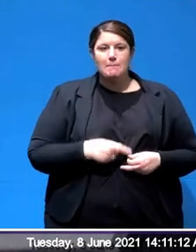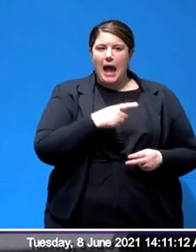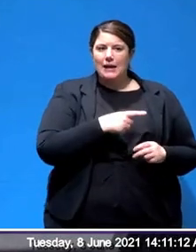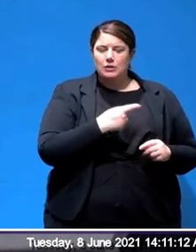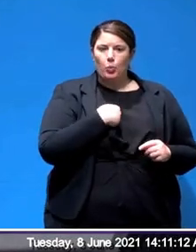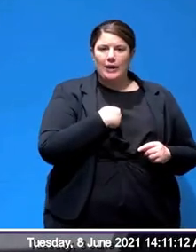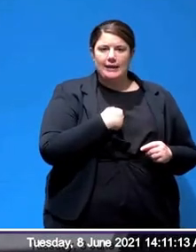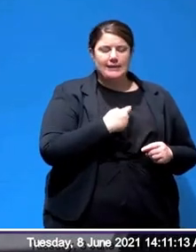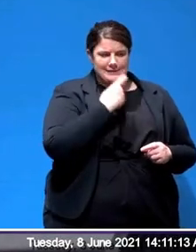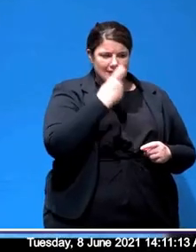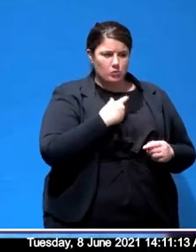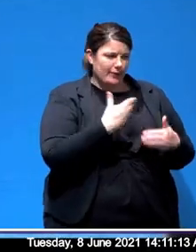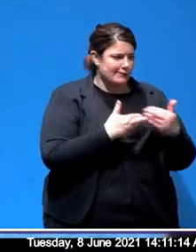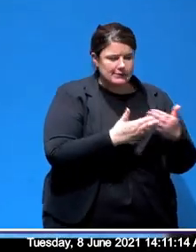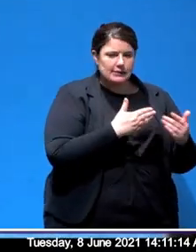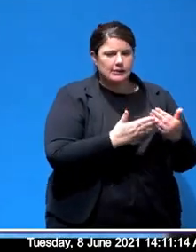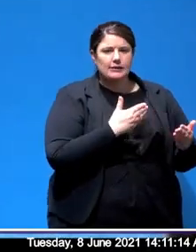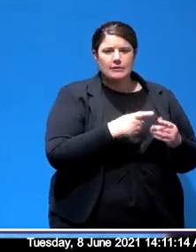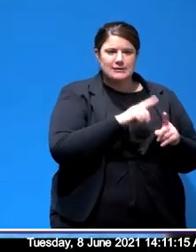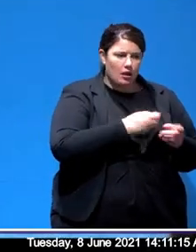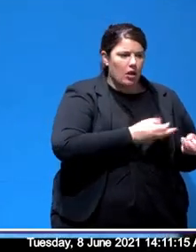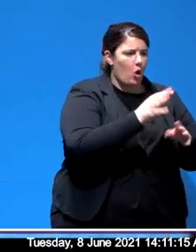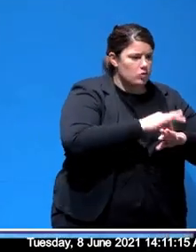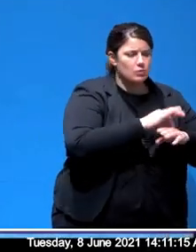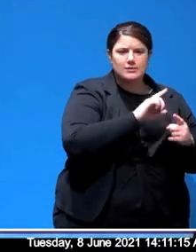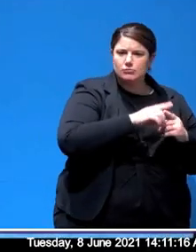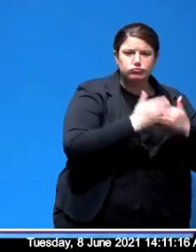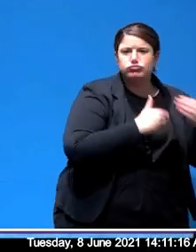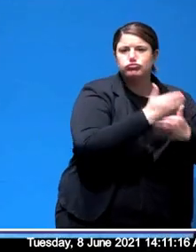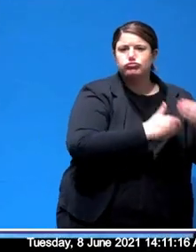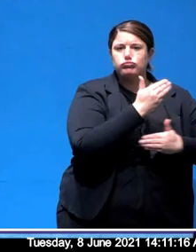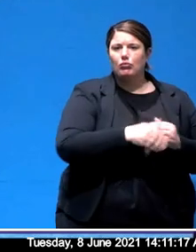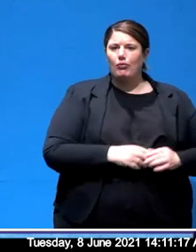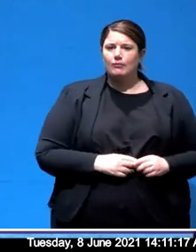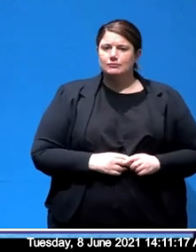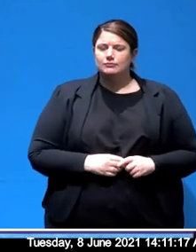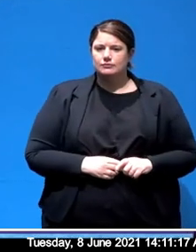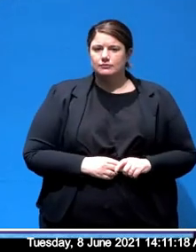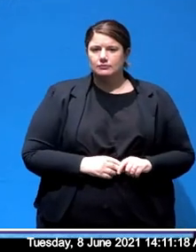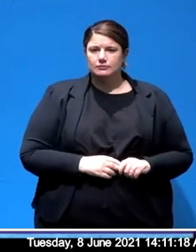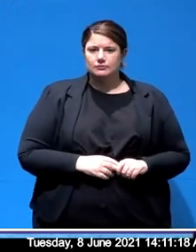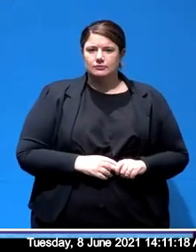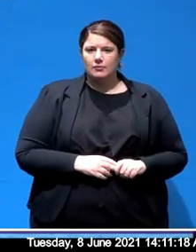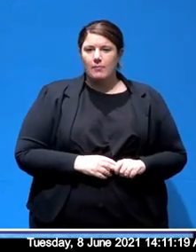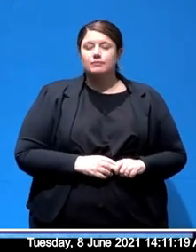Though it was still escalated. As I understand, just having now today seen the photographs that you